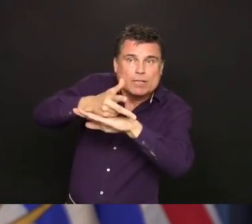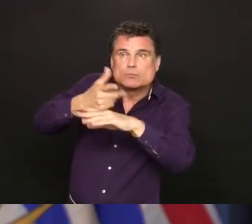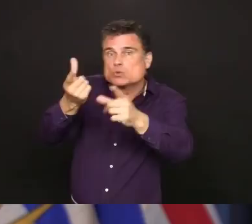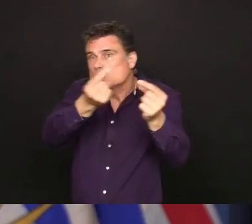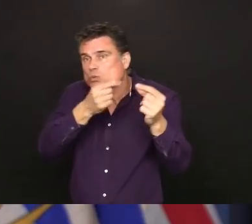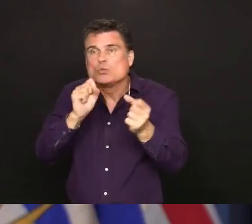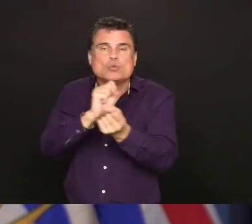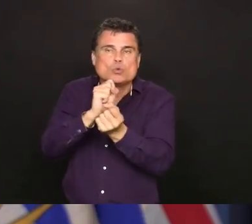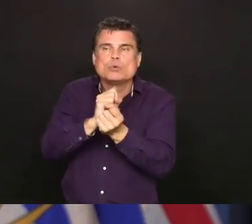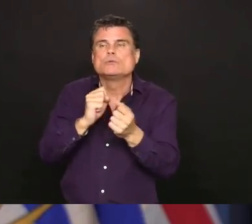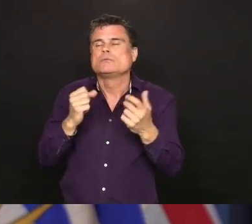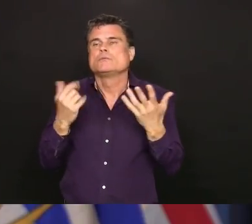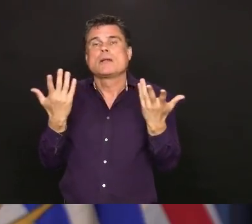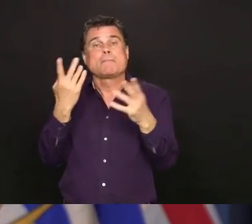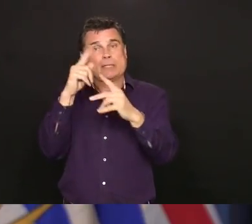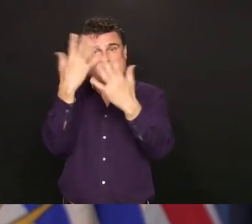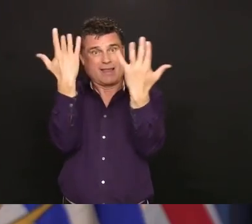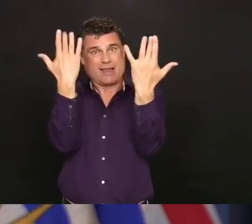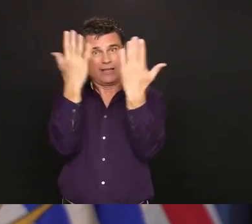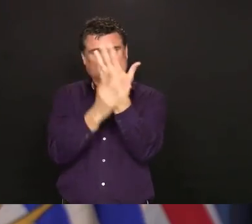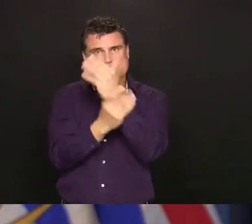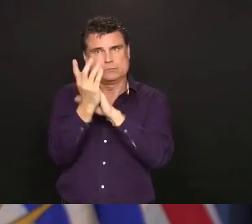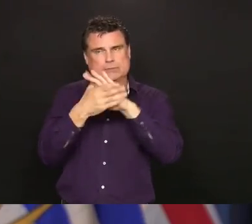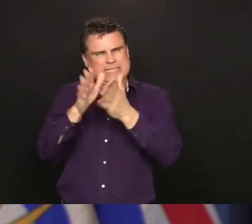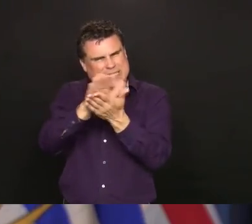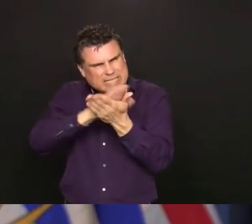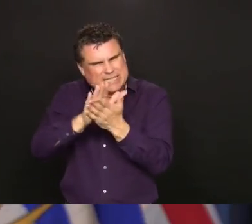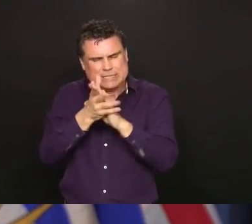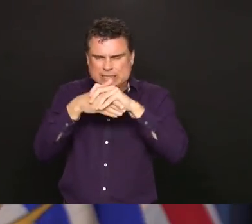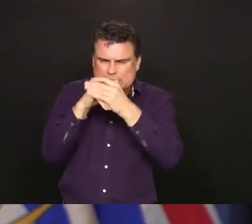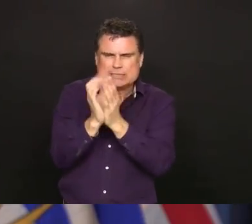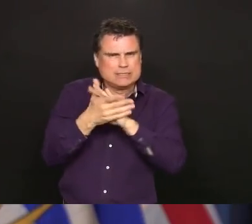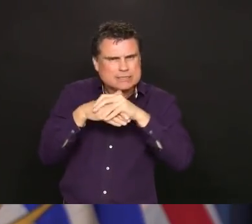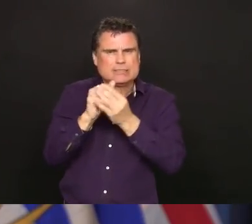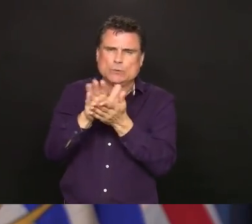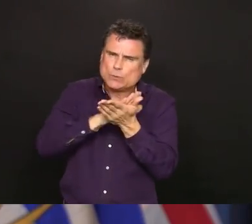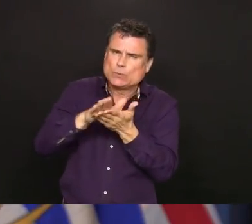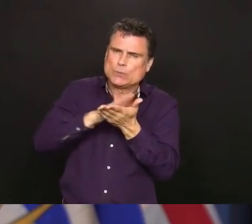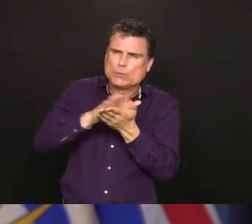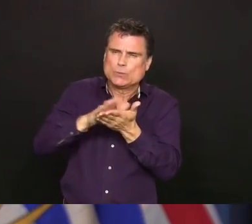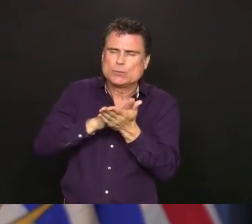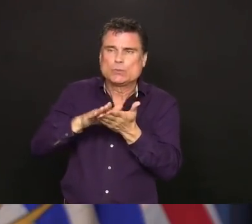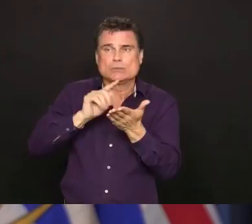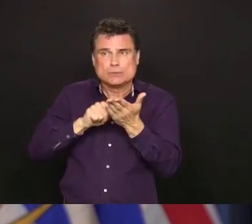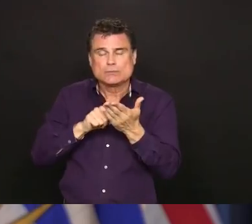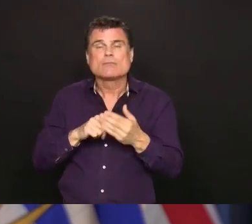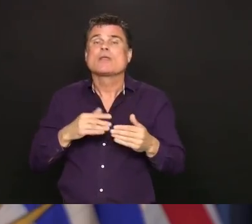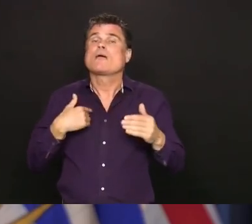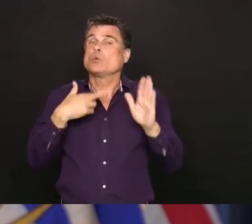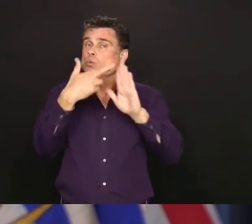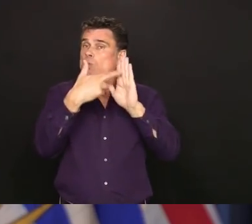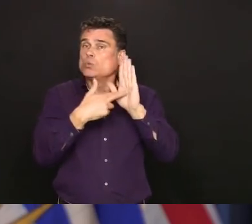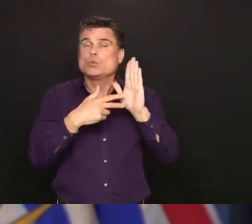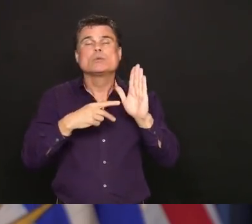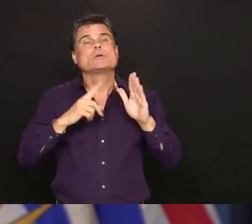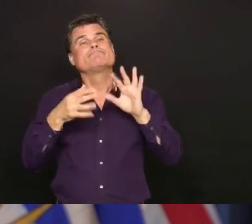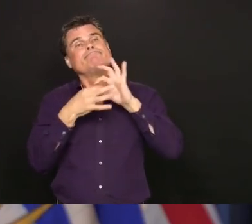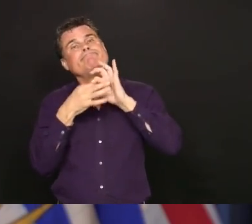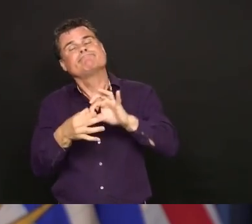And there's also times when we can't physically stay apart from each other. So are there ways we can try and make